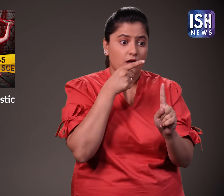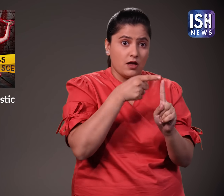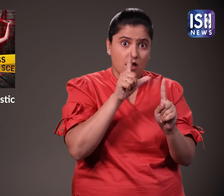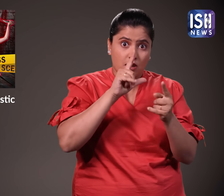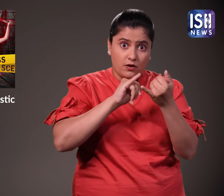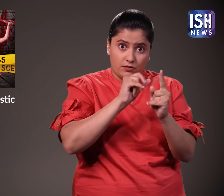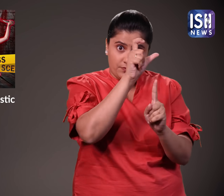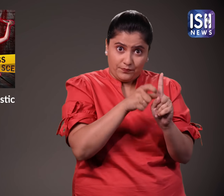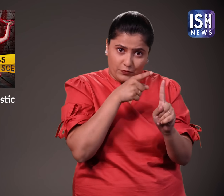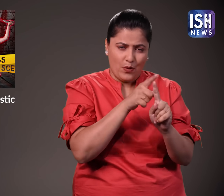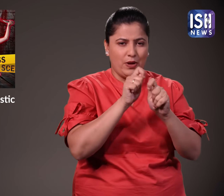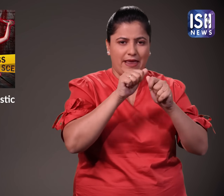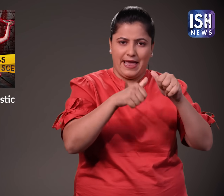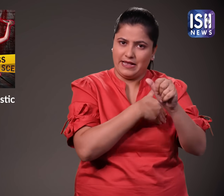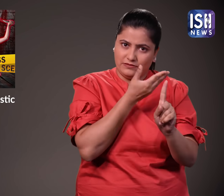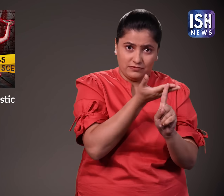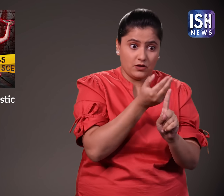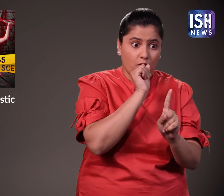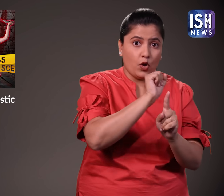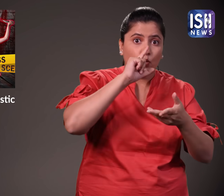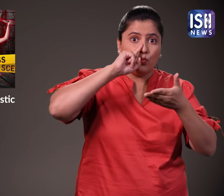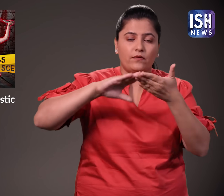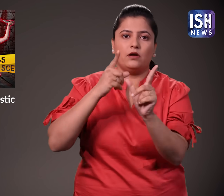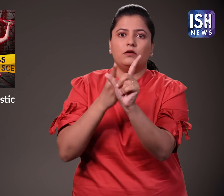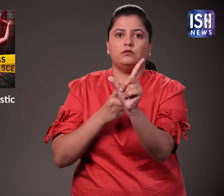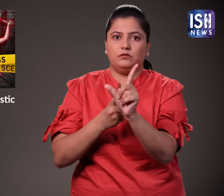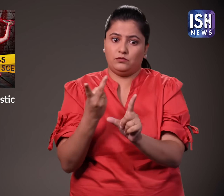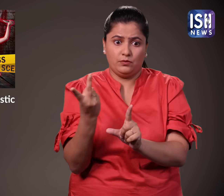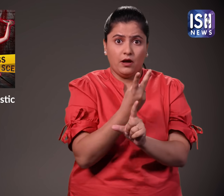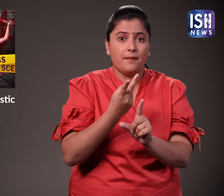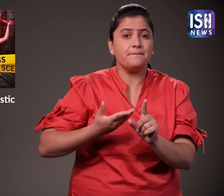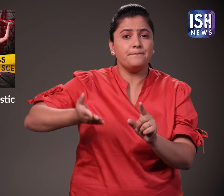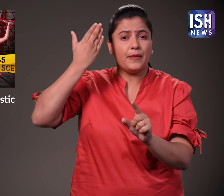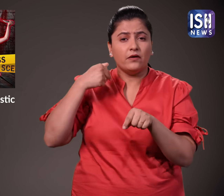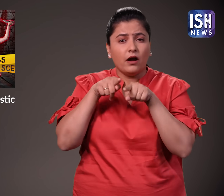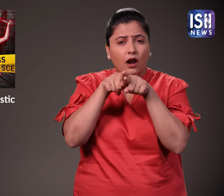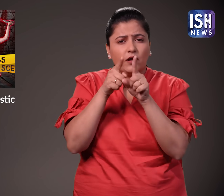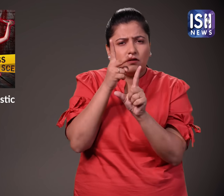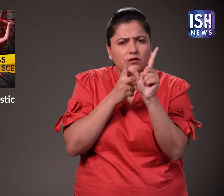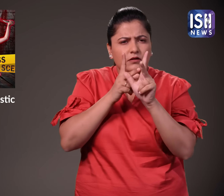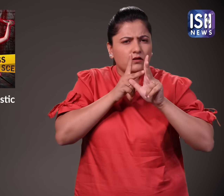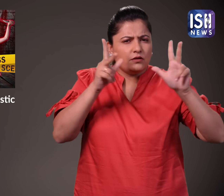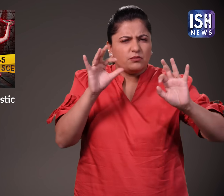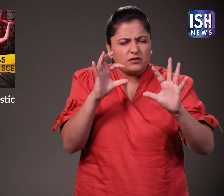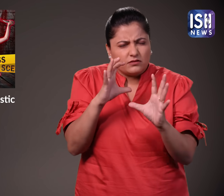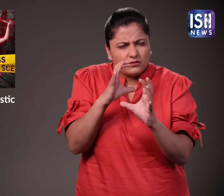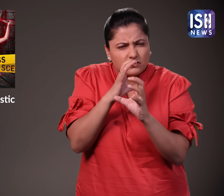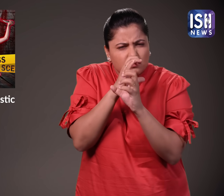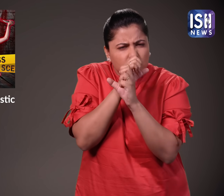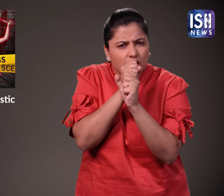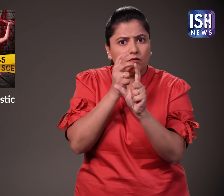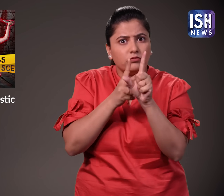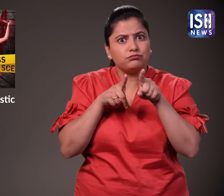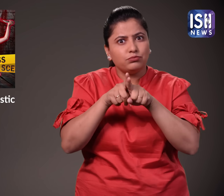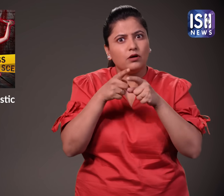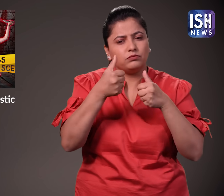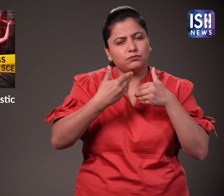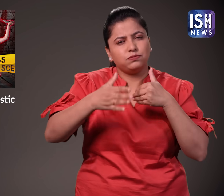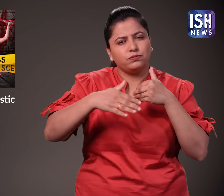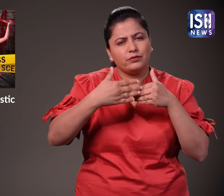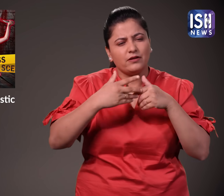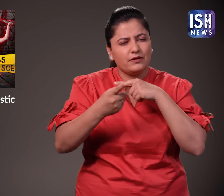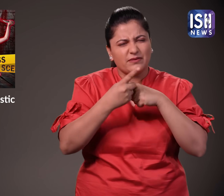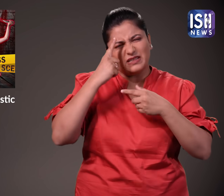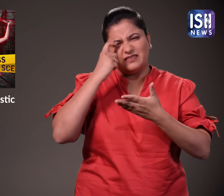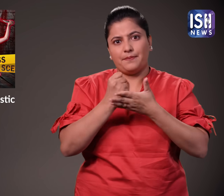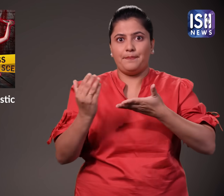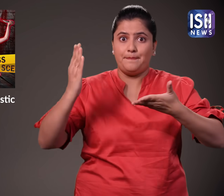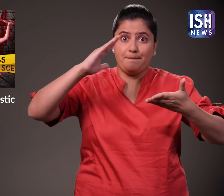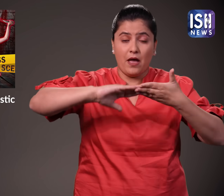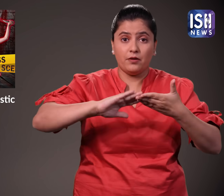Loknath and his wife Yashaswini had been in a secret relationship for 2 years and later decided to get married.